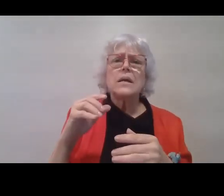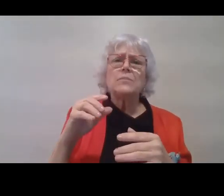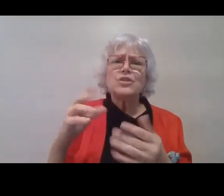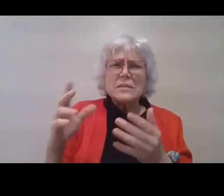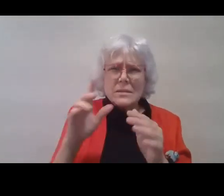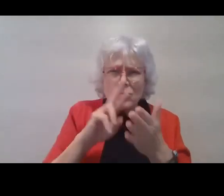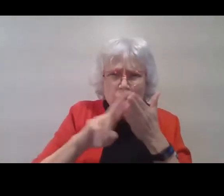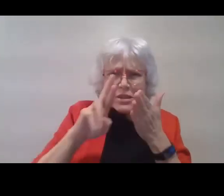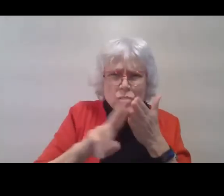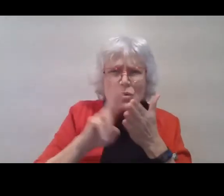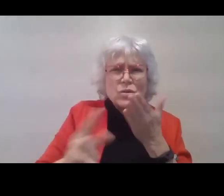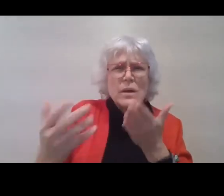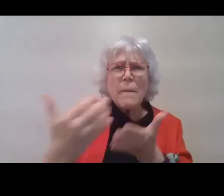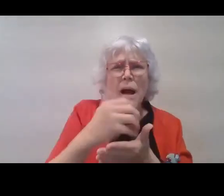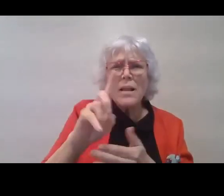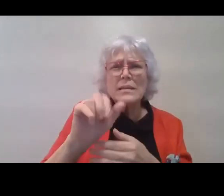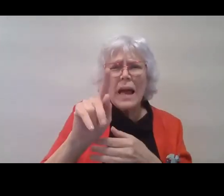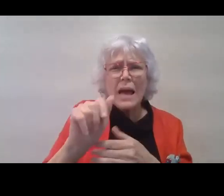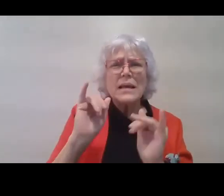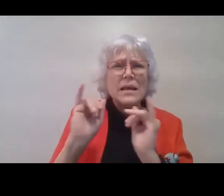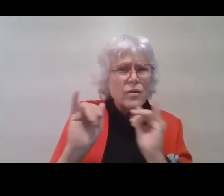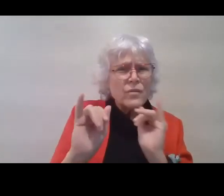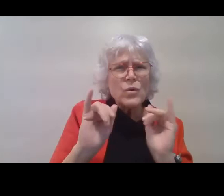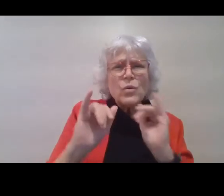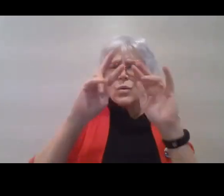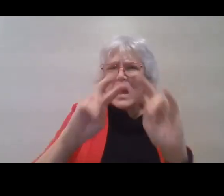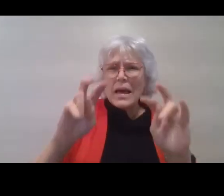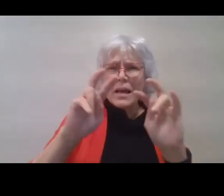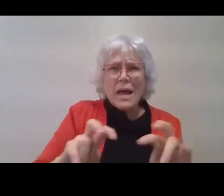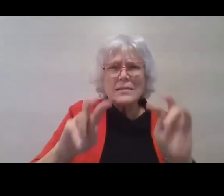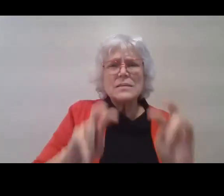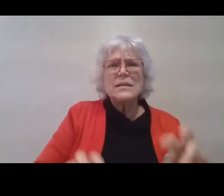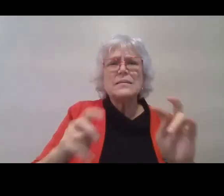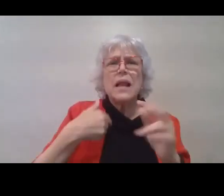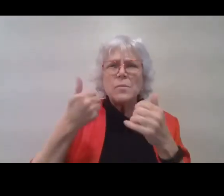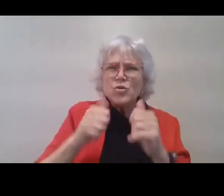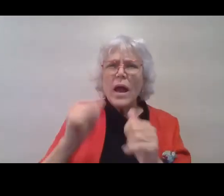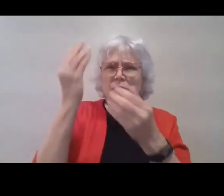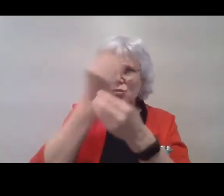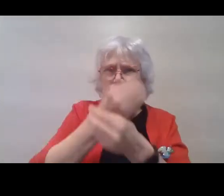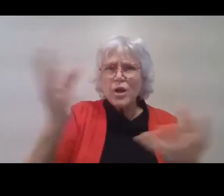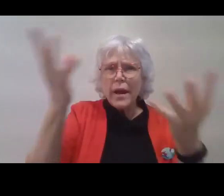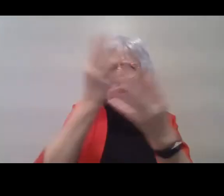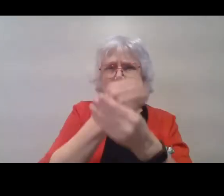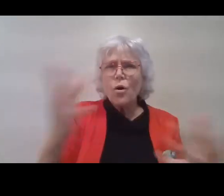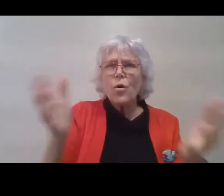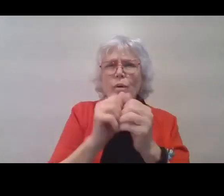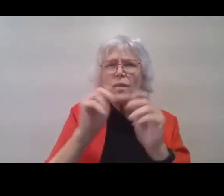doing interviews, I am analyzing all of this. I am trying to share it with people, so, they know what is going on.